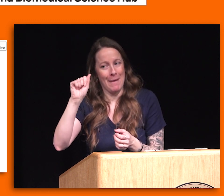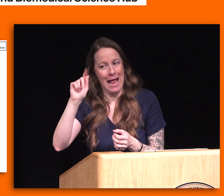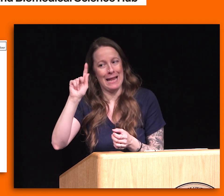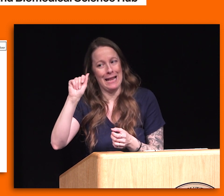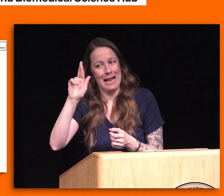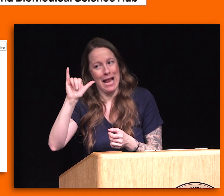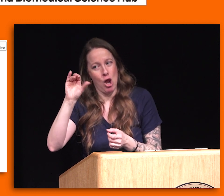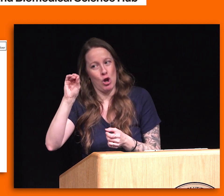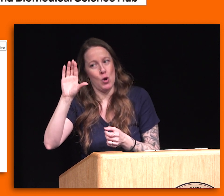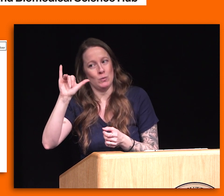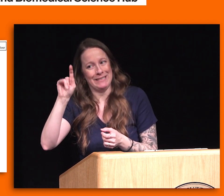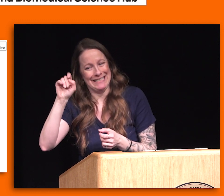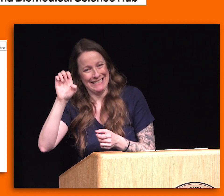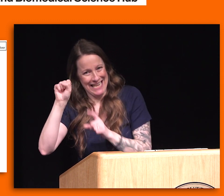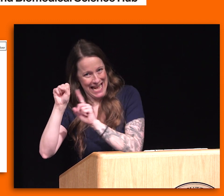of lung megakaryocytes.